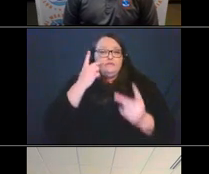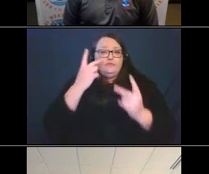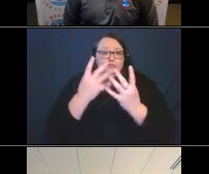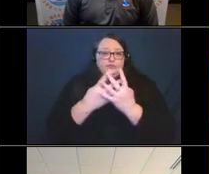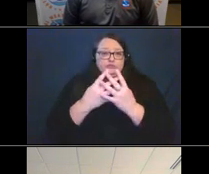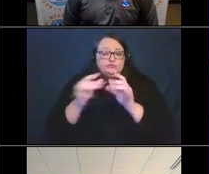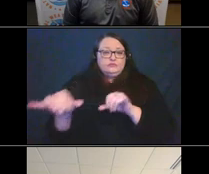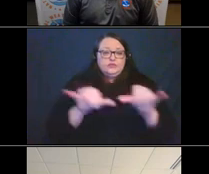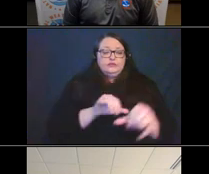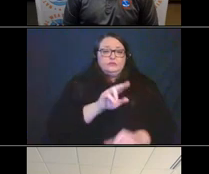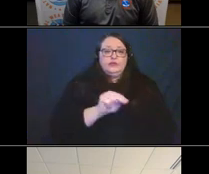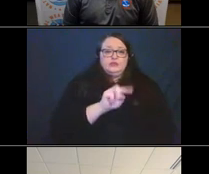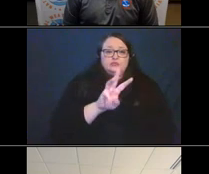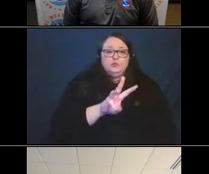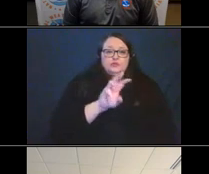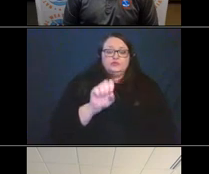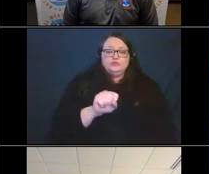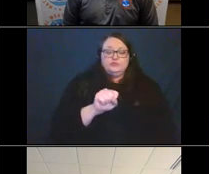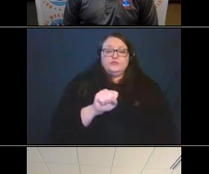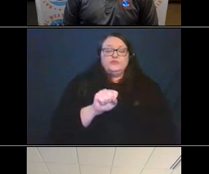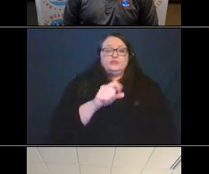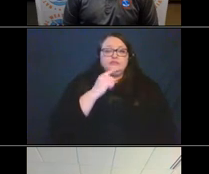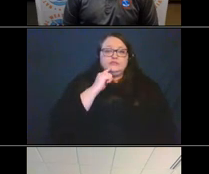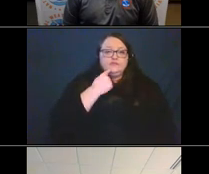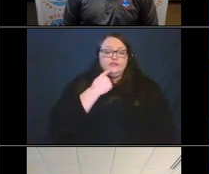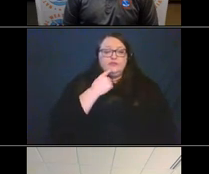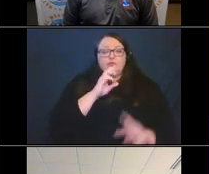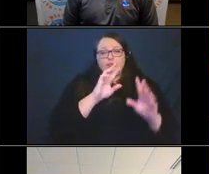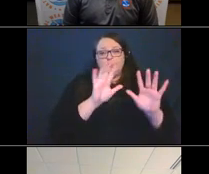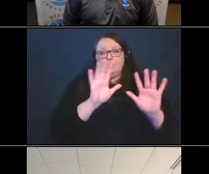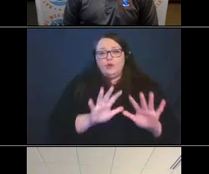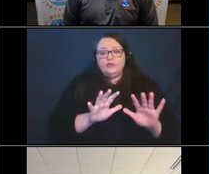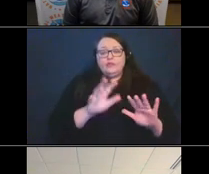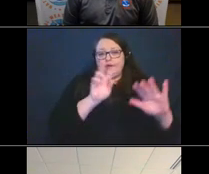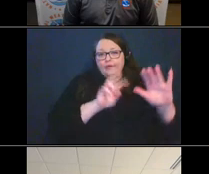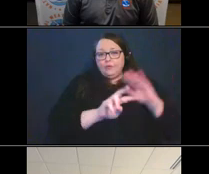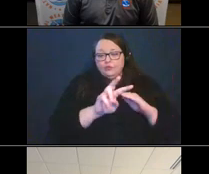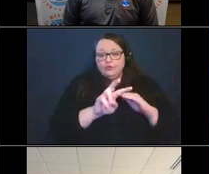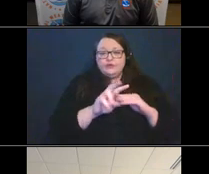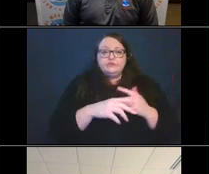Severe Weather Outlook Region Graphics by FEMA Region, State, County Warning Areas, etcetera,